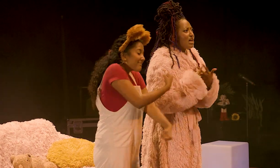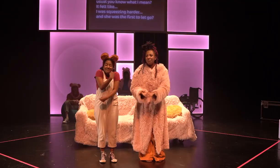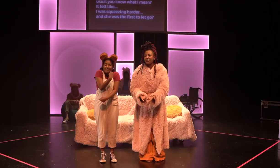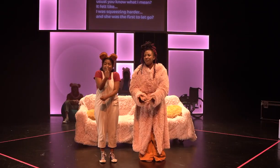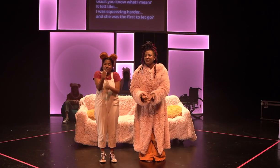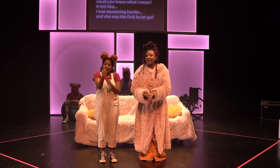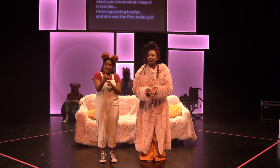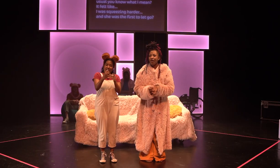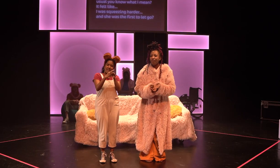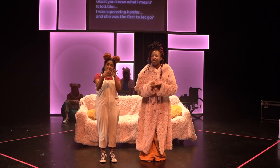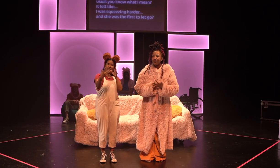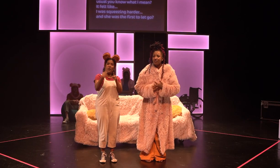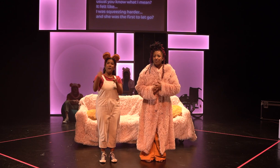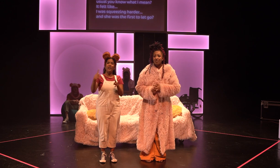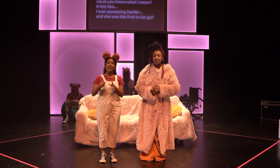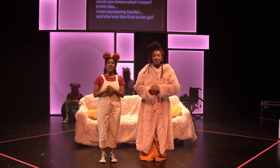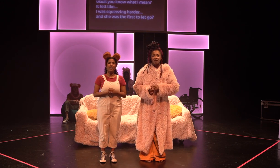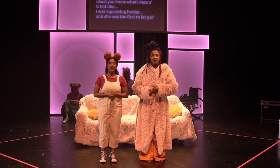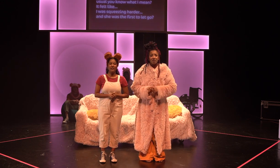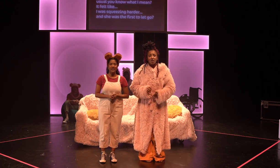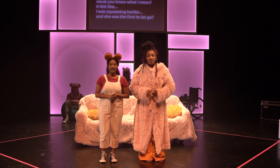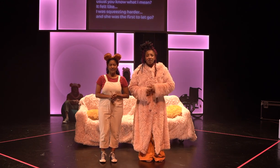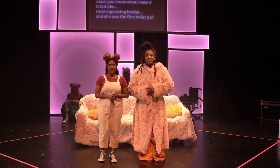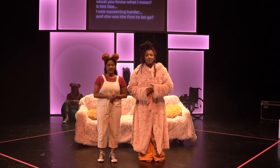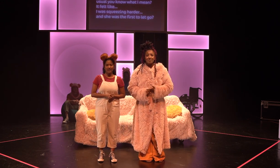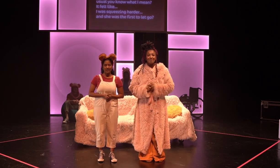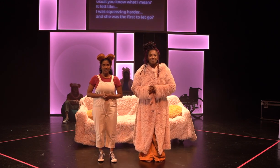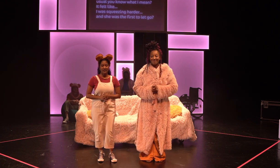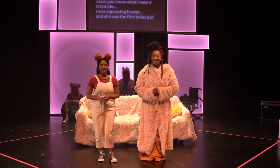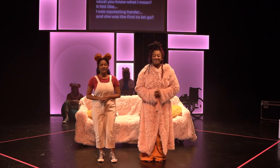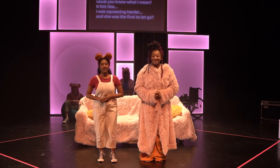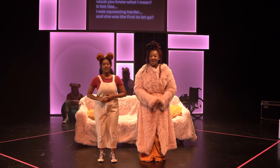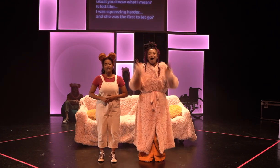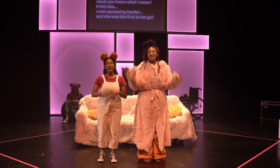and she was the first to let go.